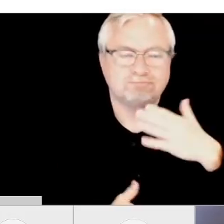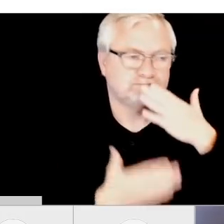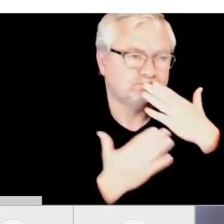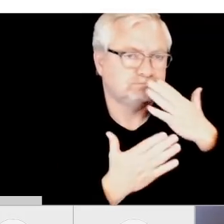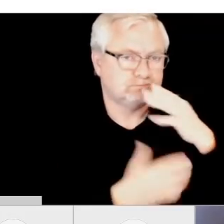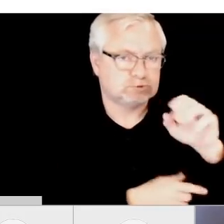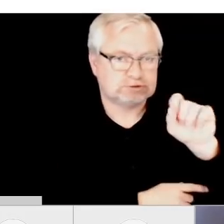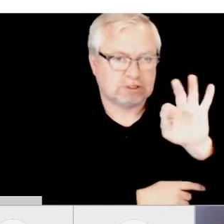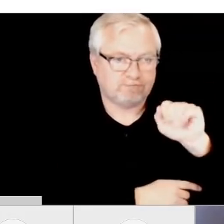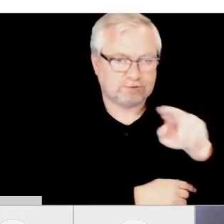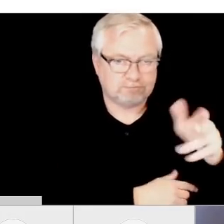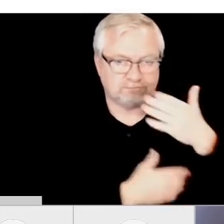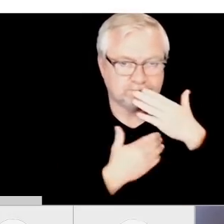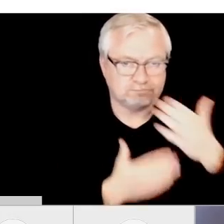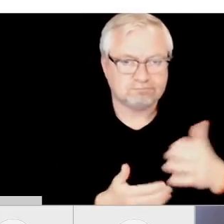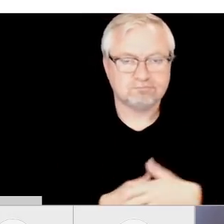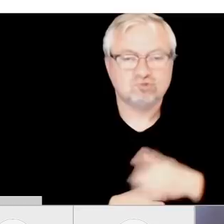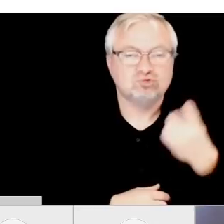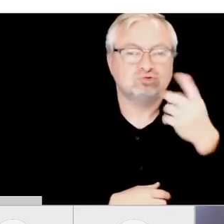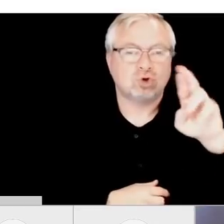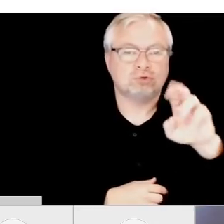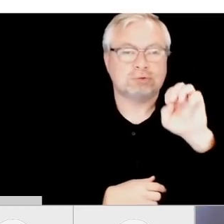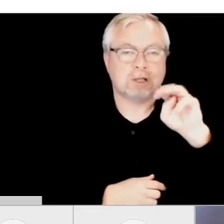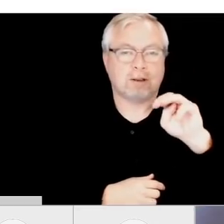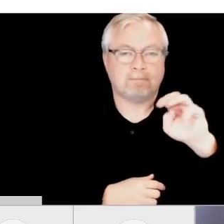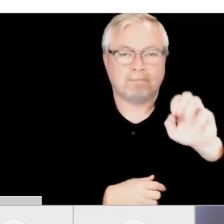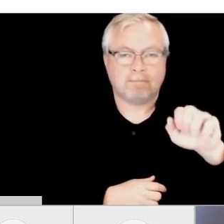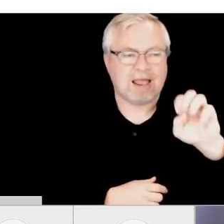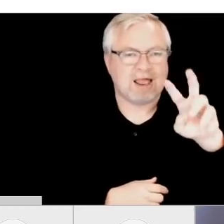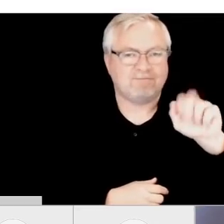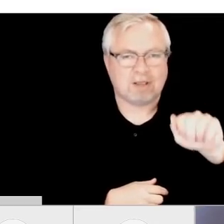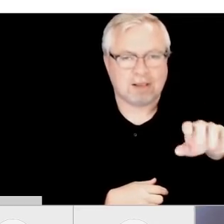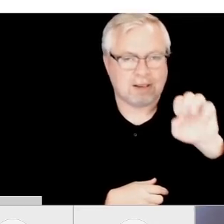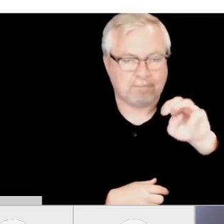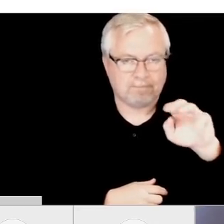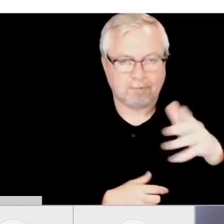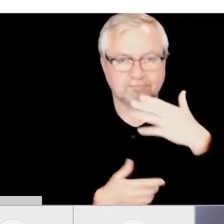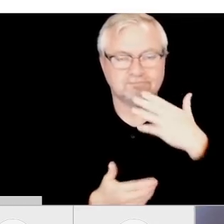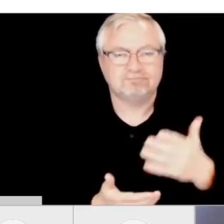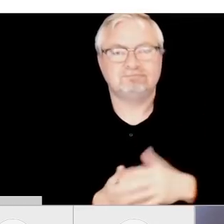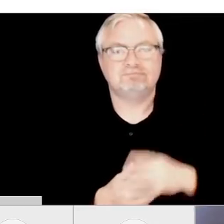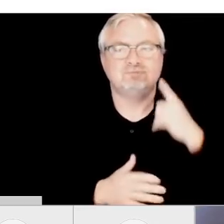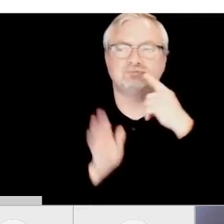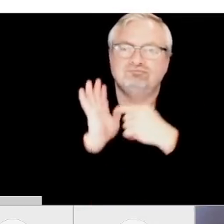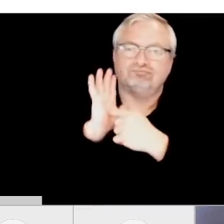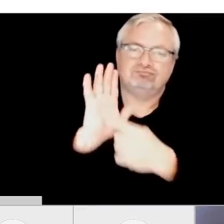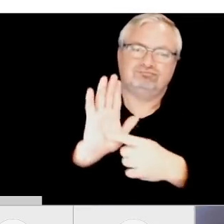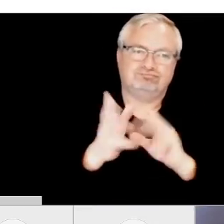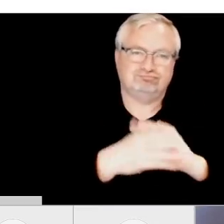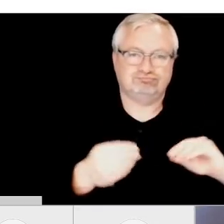Just to back to the documentation that is posted and the code itself which